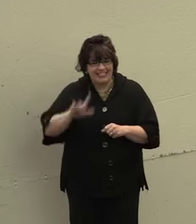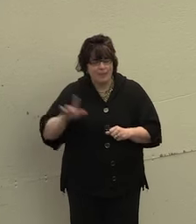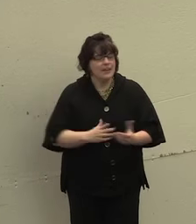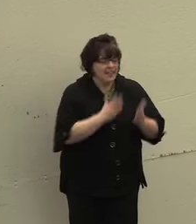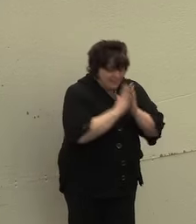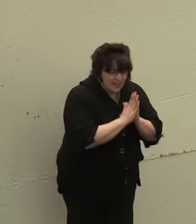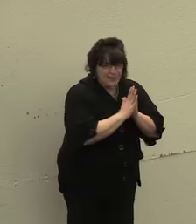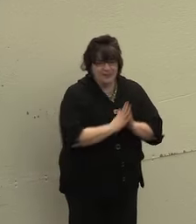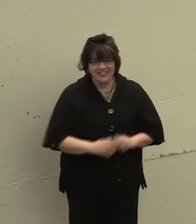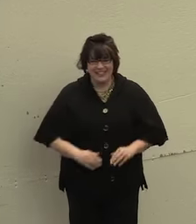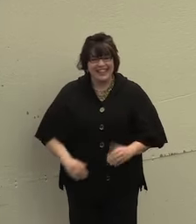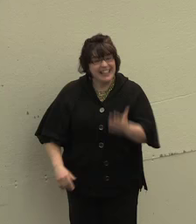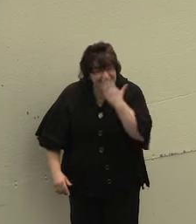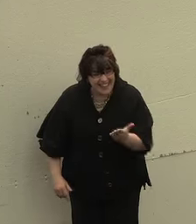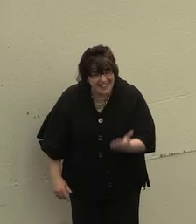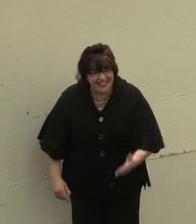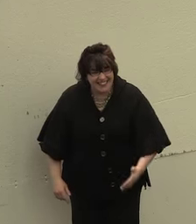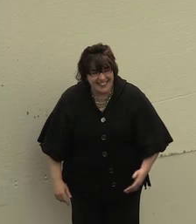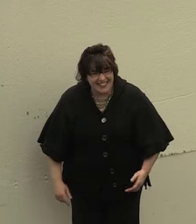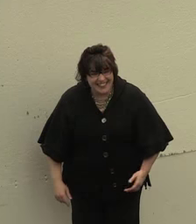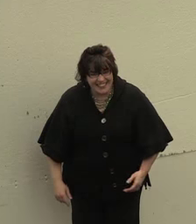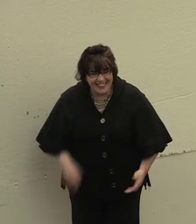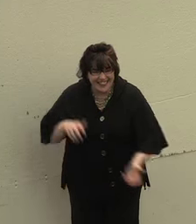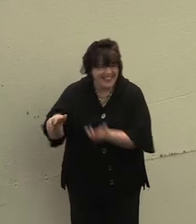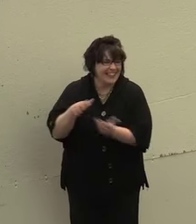Thank you, yeah.